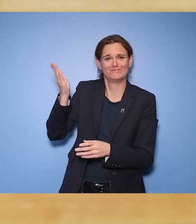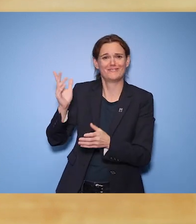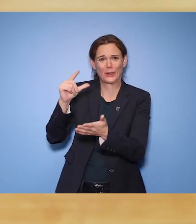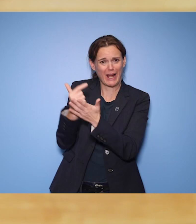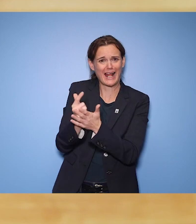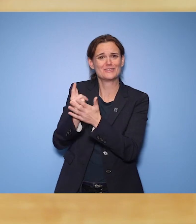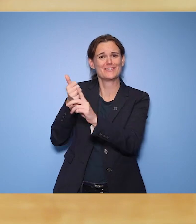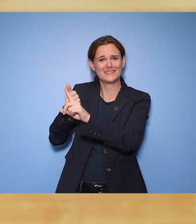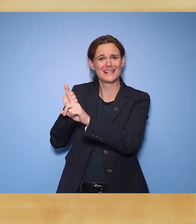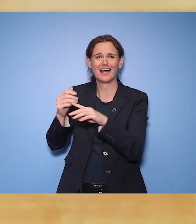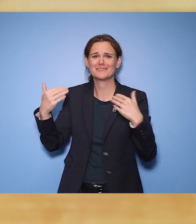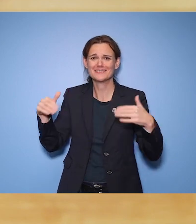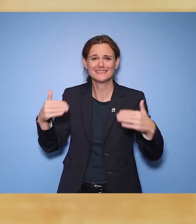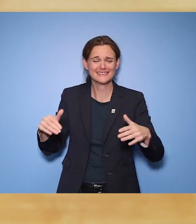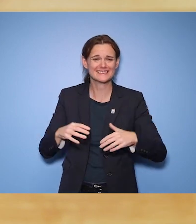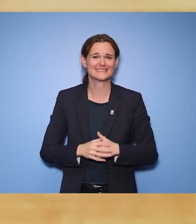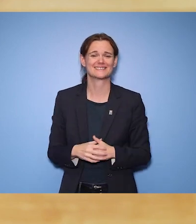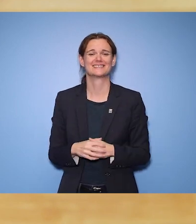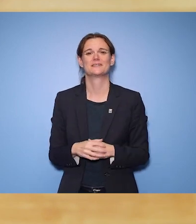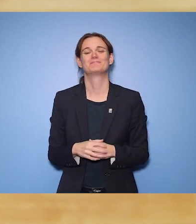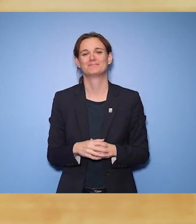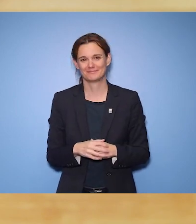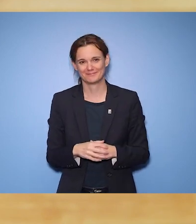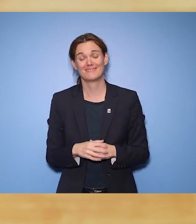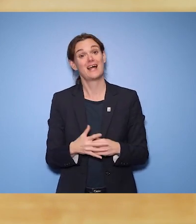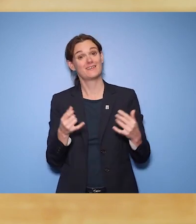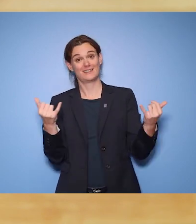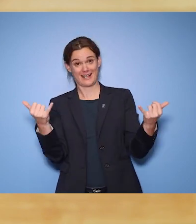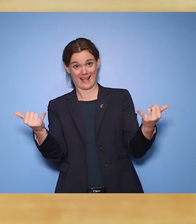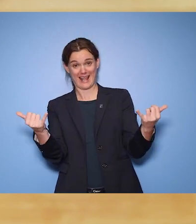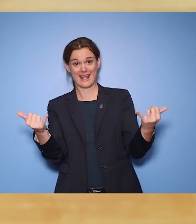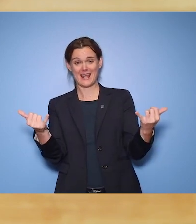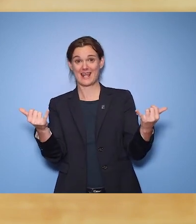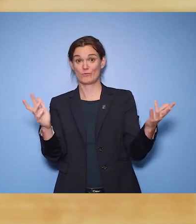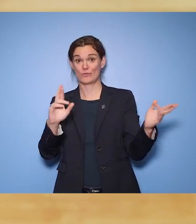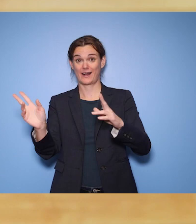their talents with us on this very very special day. And today, today we're officially kicking